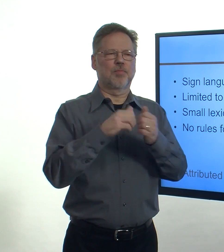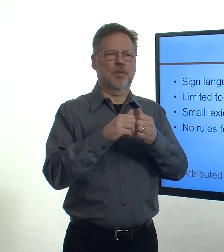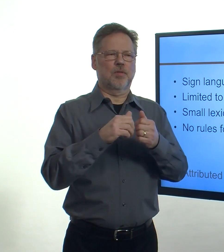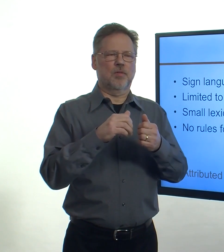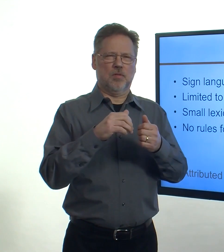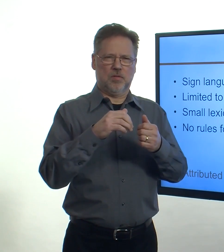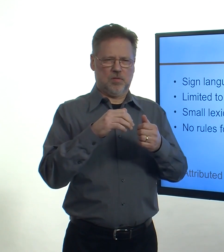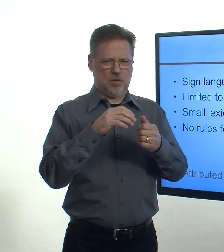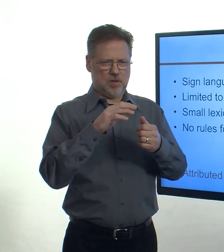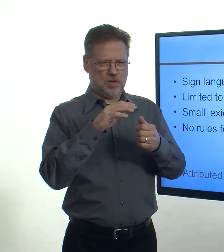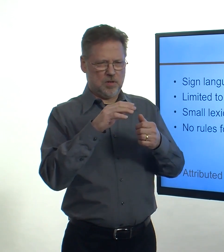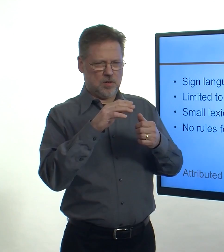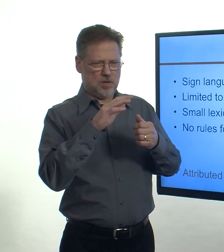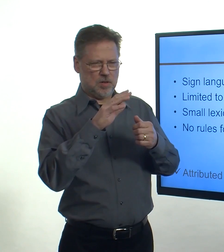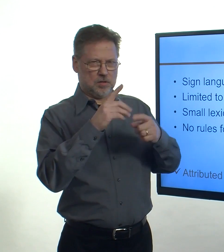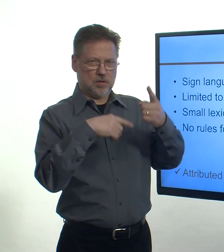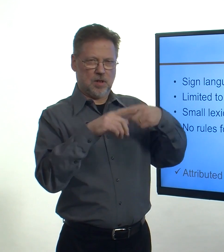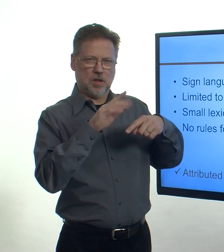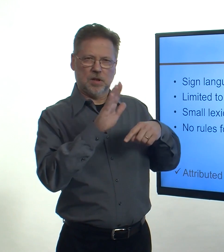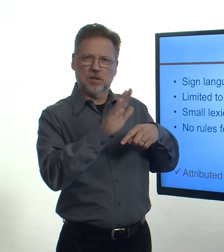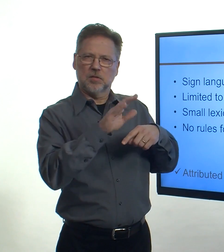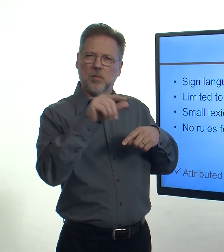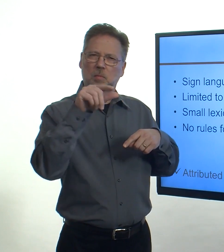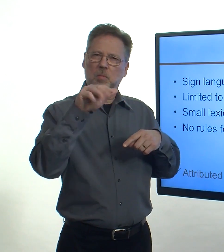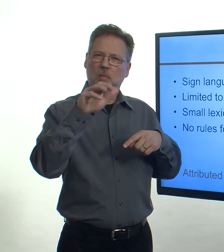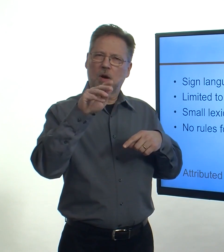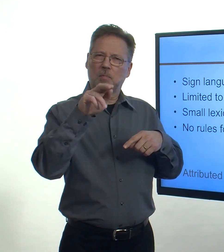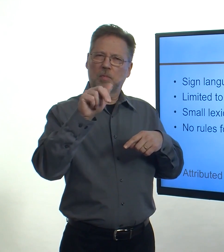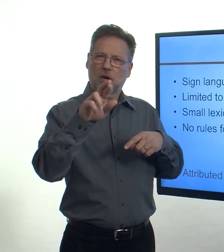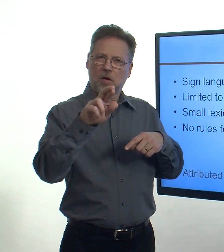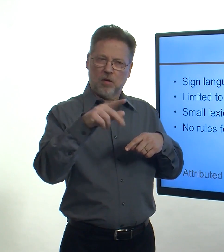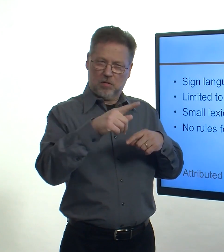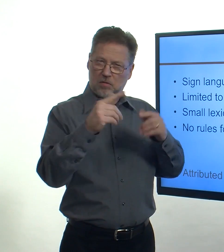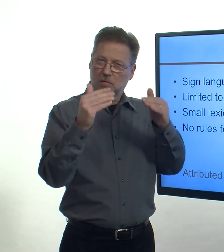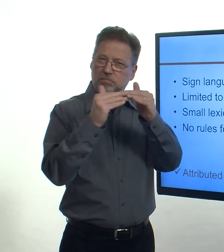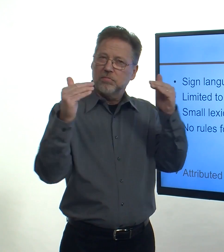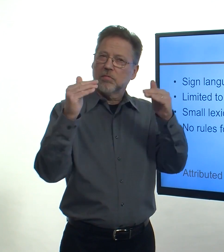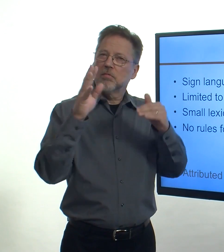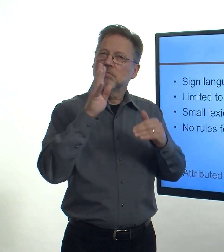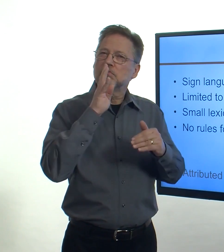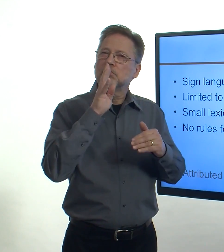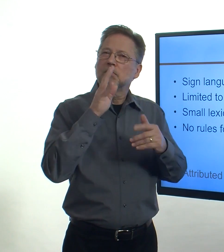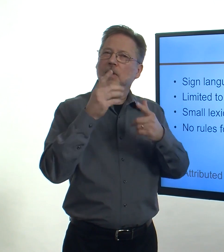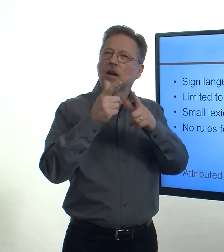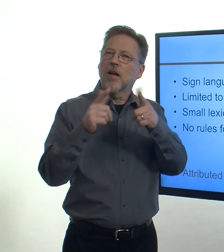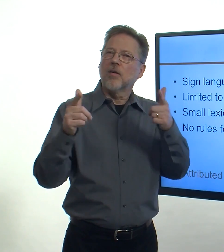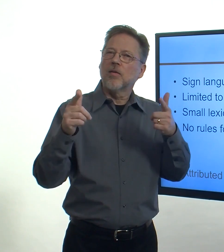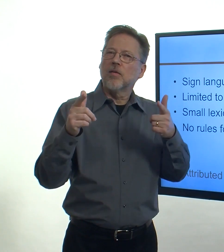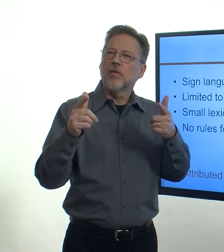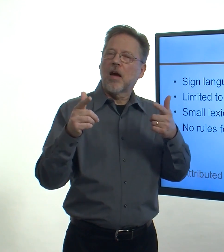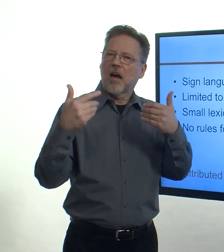of sign language and whether it’s equivalent to that of spoken languages.